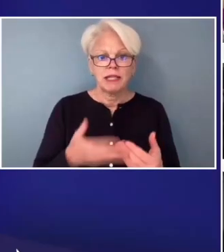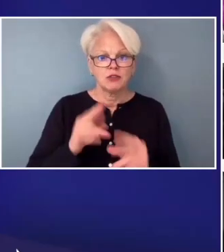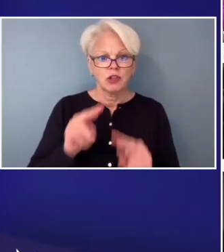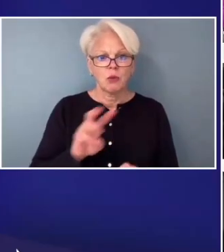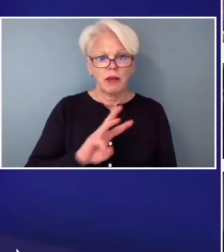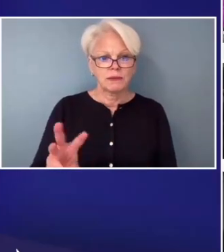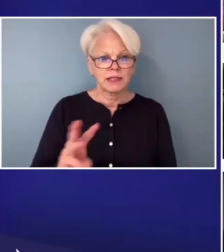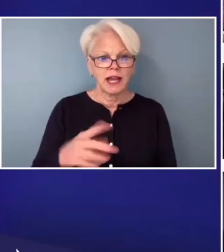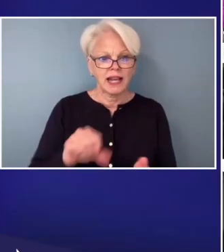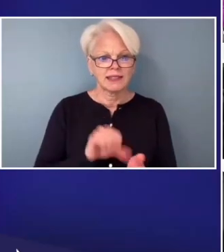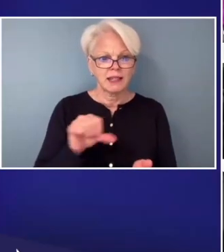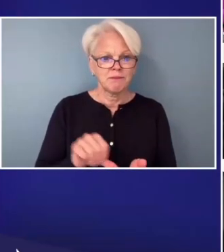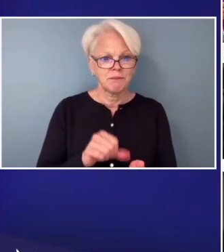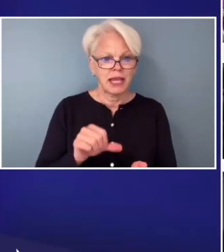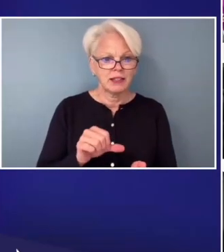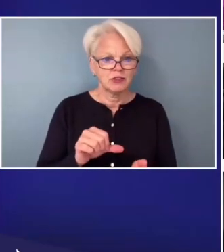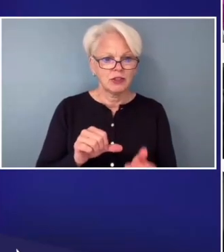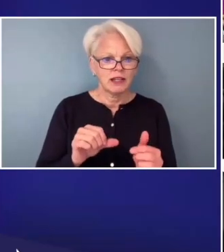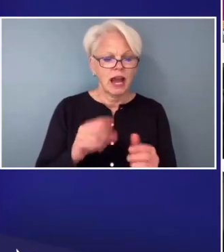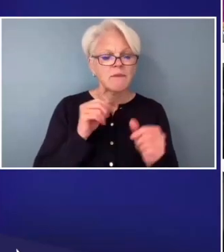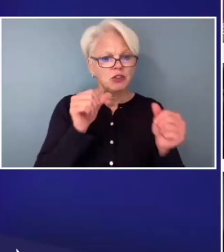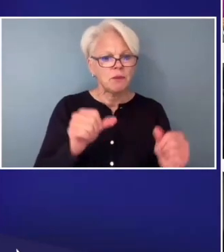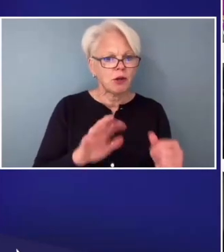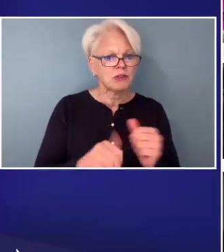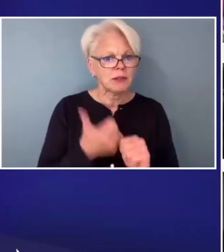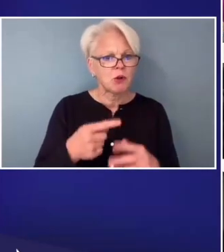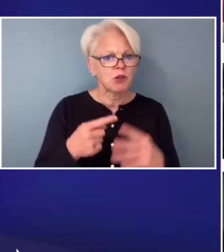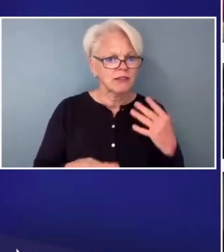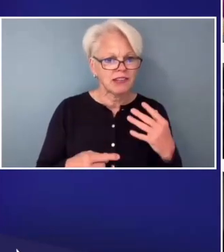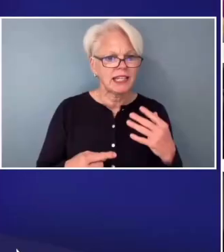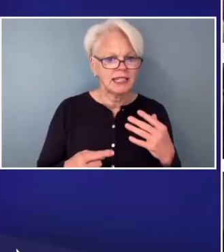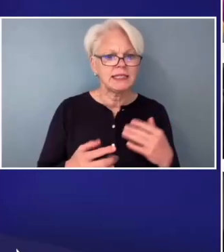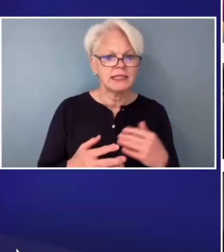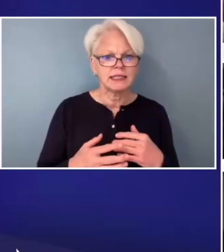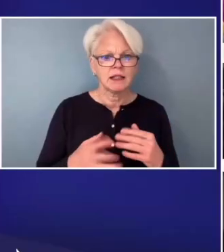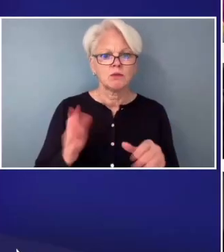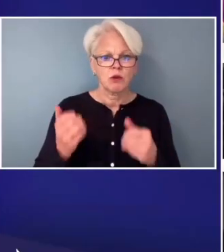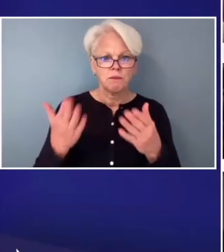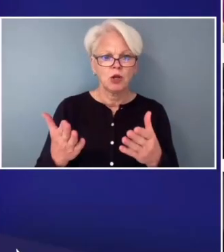page that at least you posted most of these, uh, um, proposals that's probably easier.